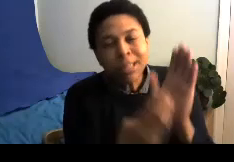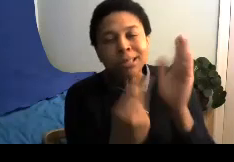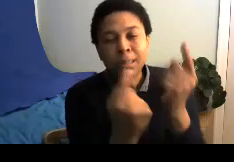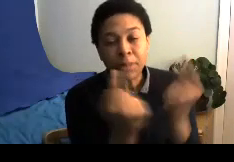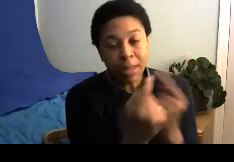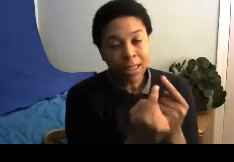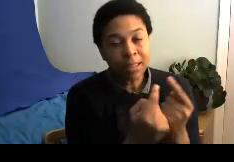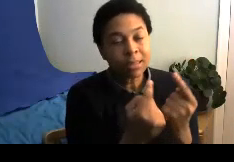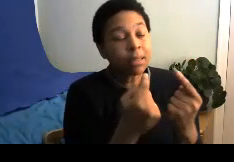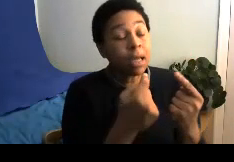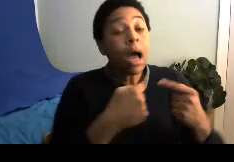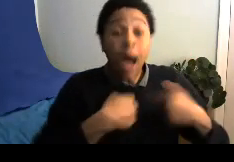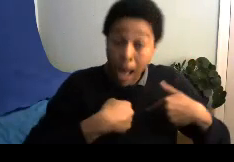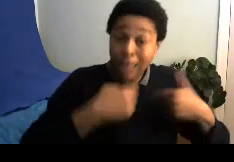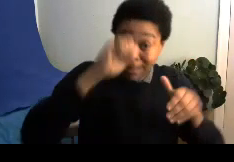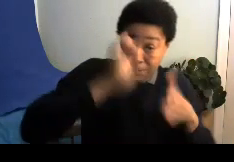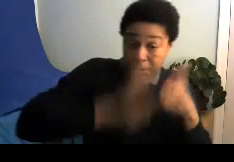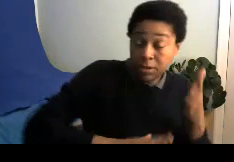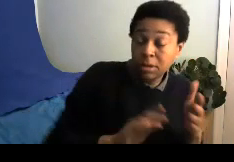just became once I sort of realised that that was the way